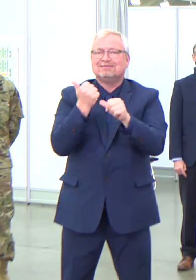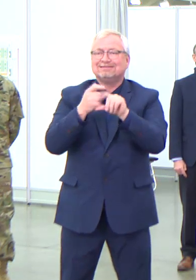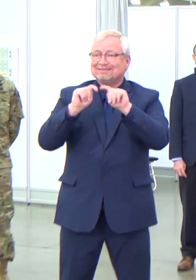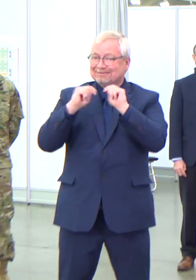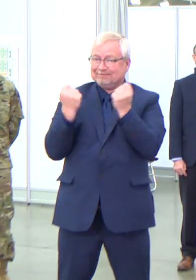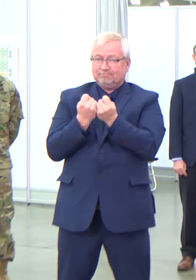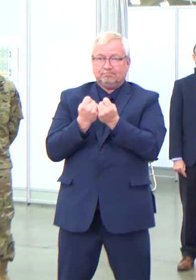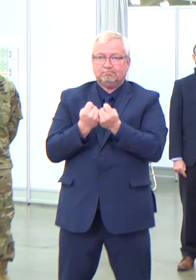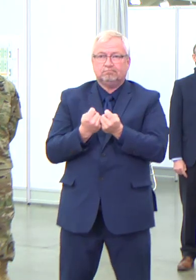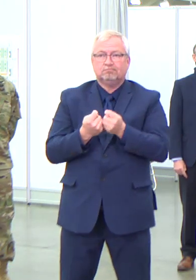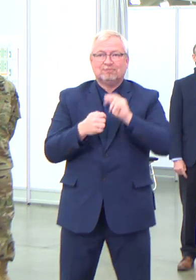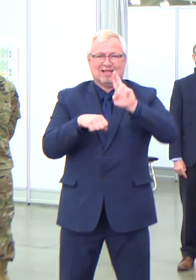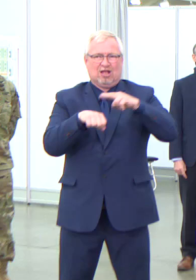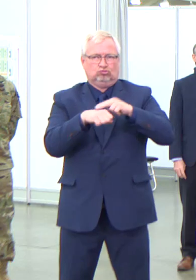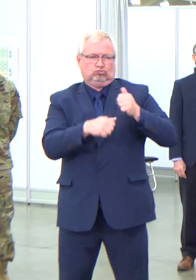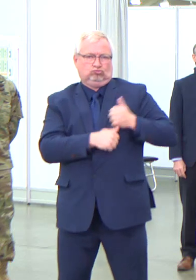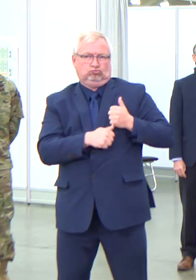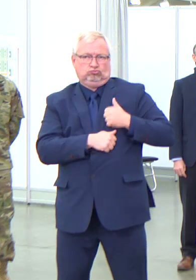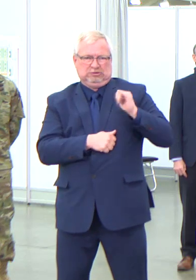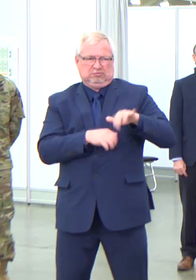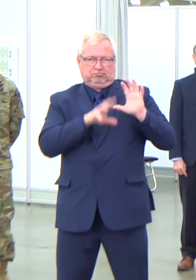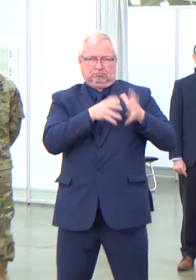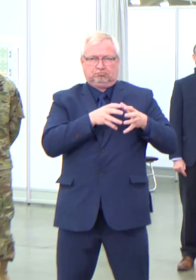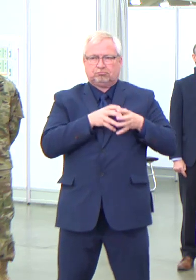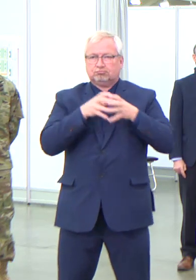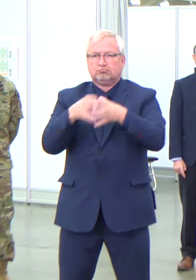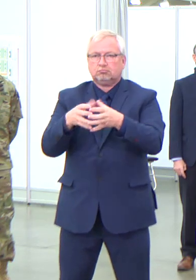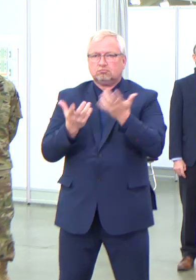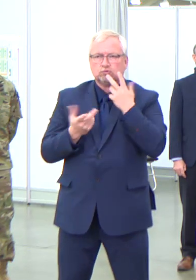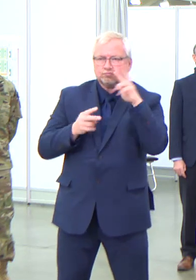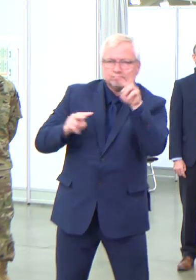made up of members of the National Guard who will quickly assess the situation on site,